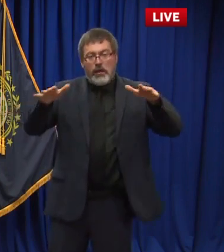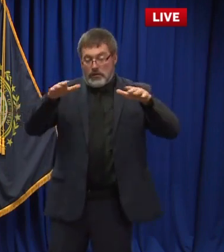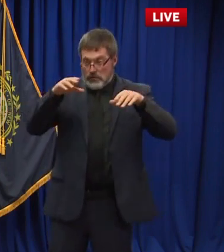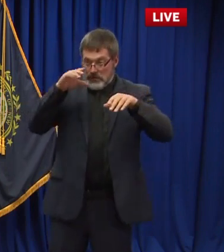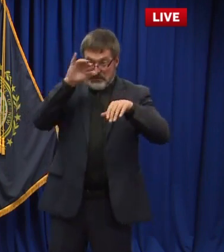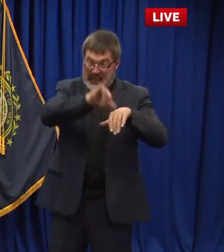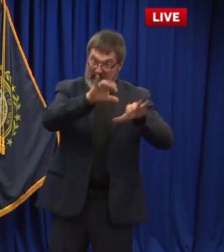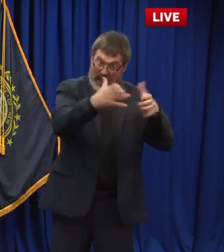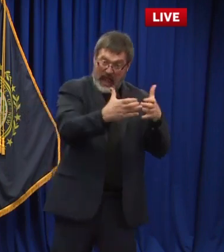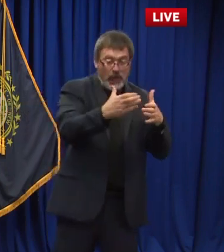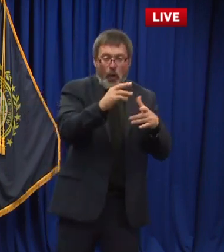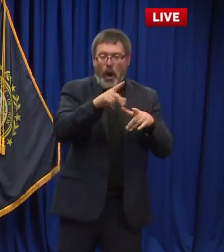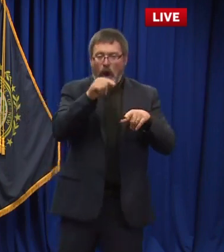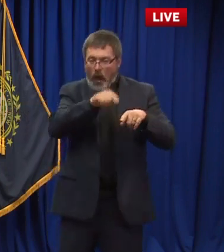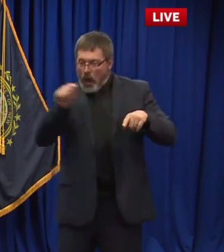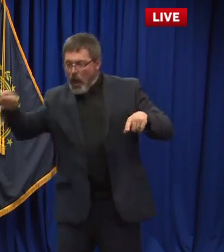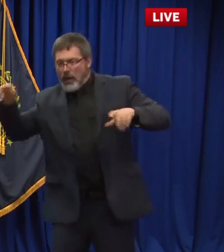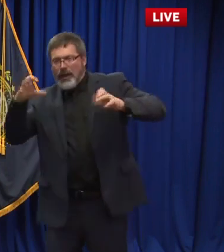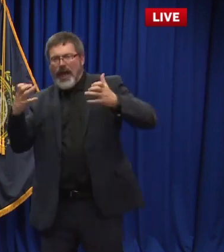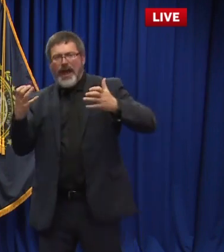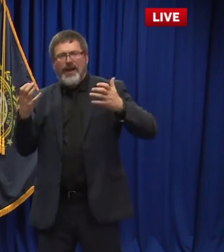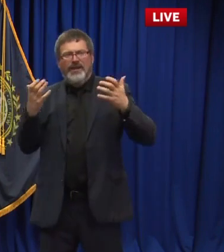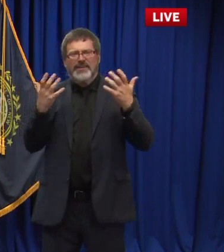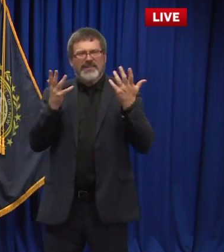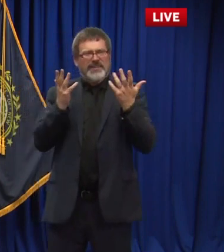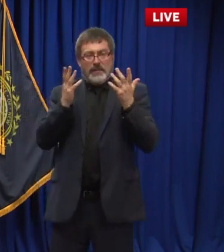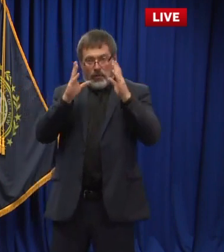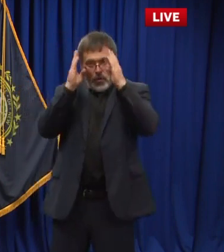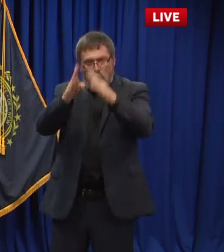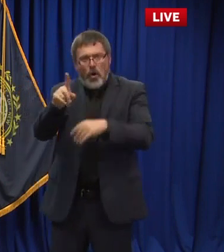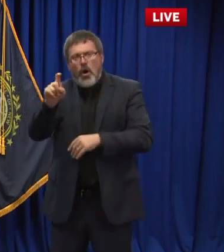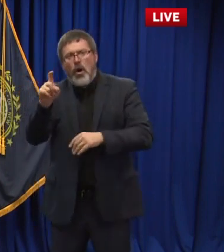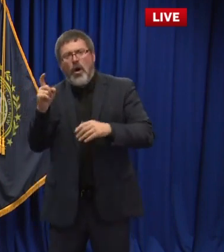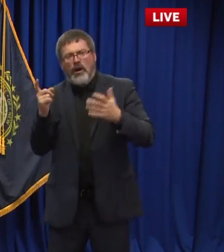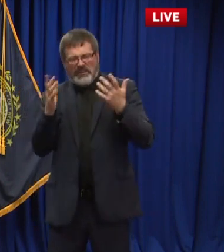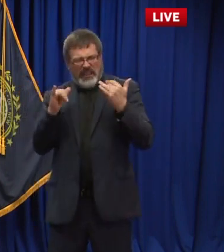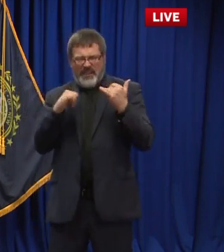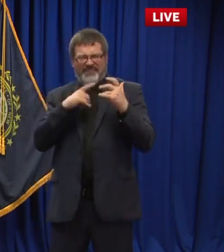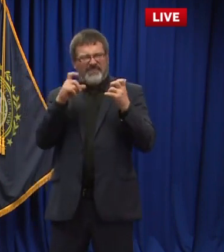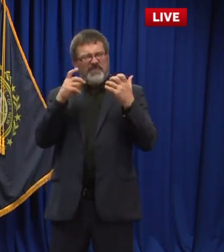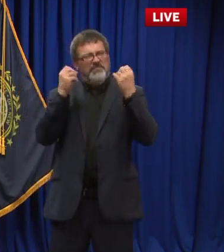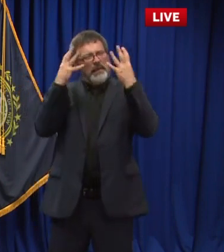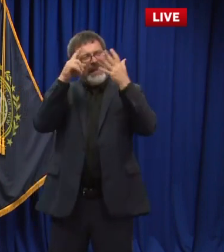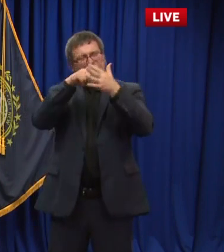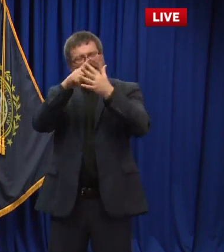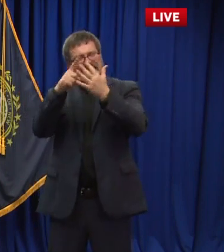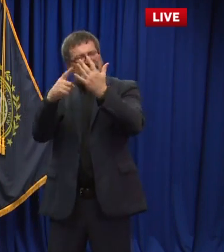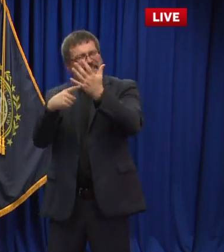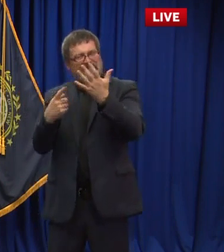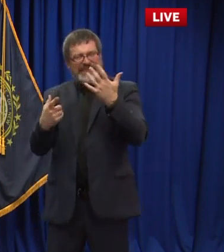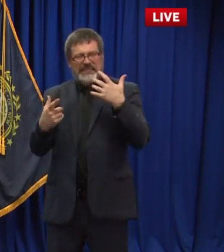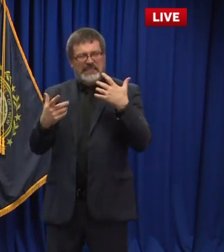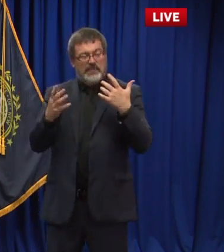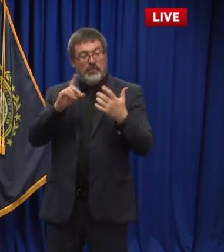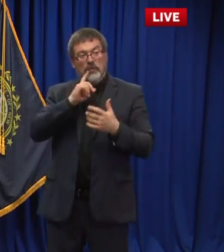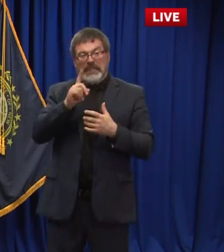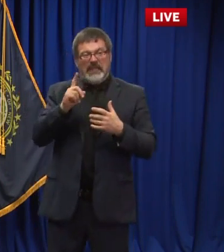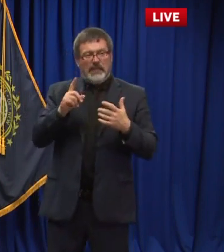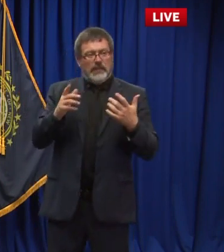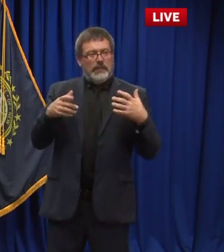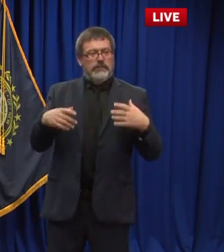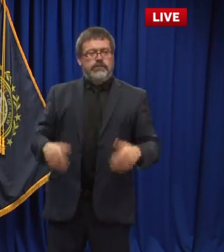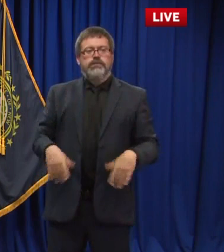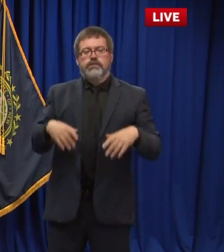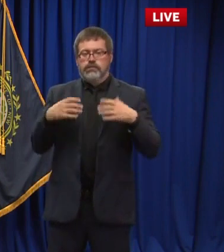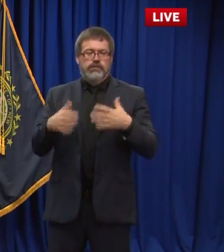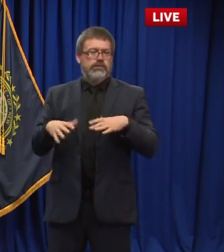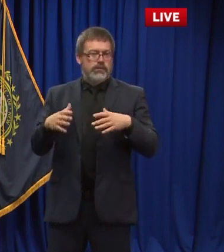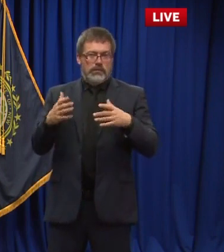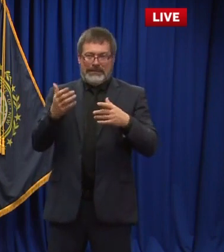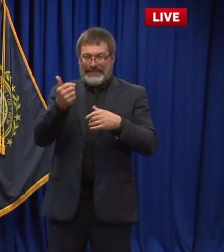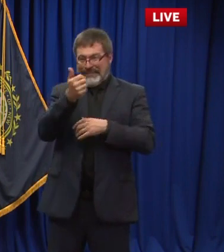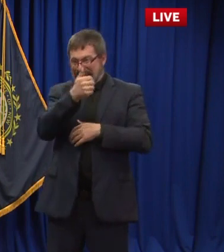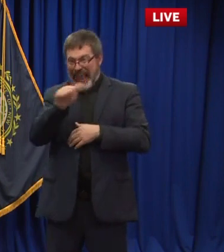HOW DO WE MINIMIZE THE IMPACT ON THE CLASSROOM OR SCHOOL TO PREVENT THE NEED FOR A WHOLE CLASSROOM GOING INTO QUARANTINE?